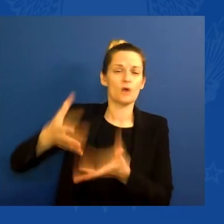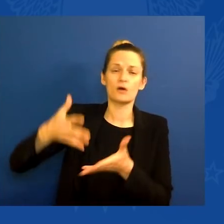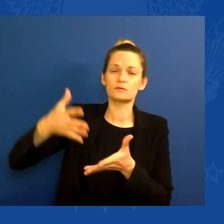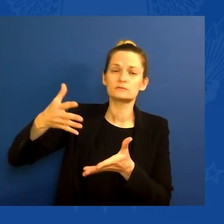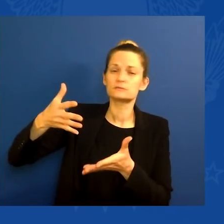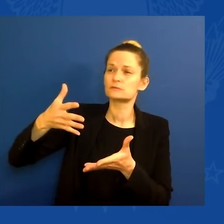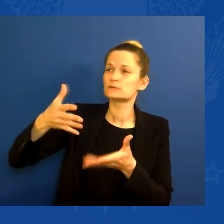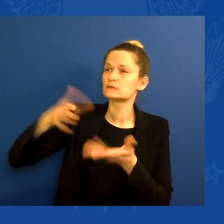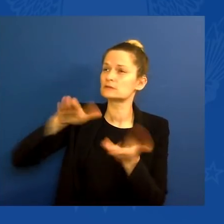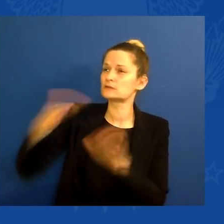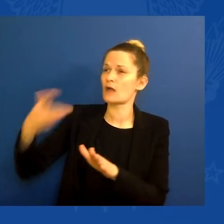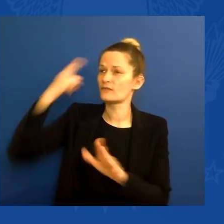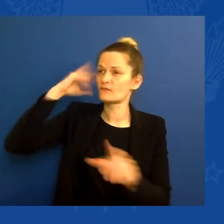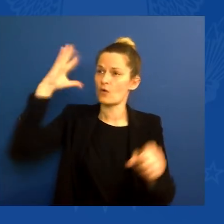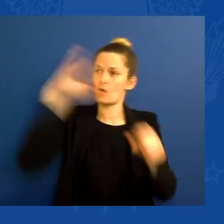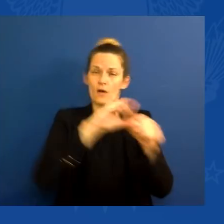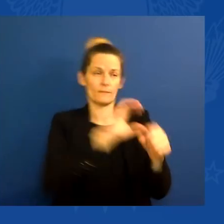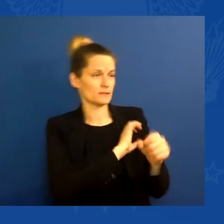surpassed only by COVID-19.